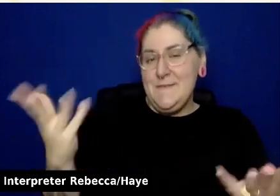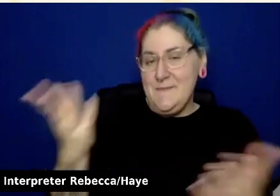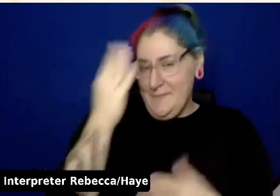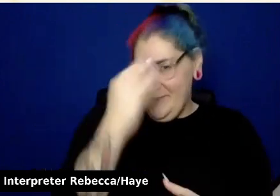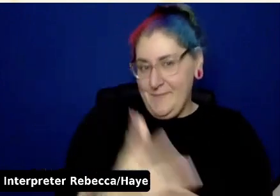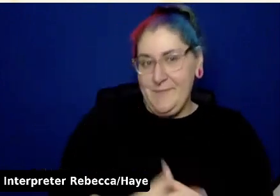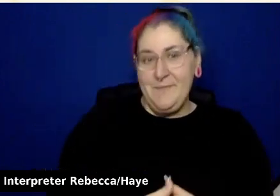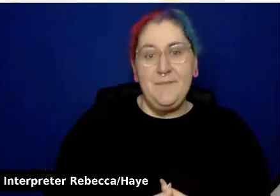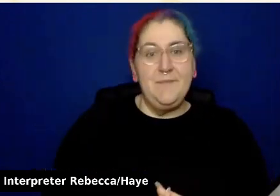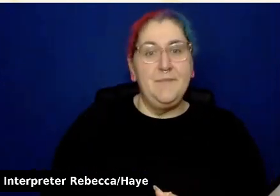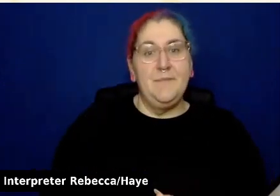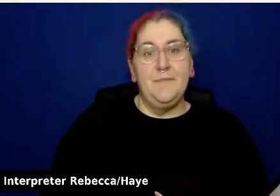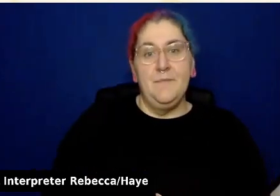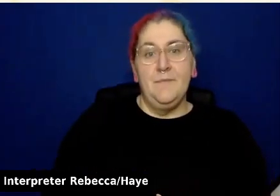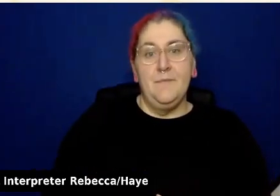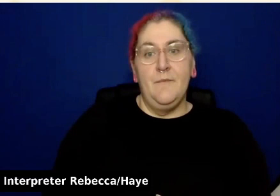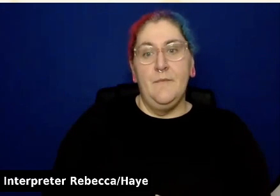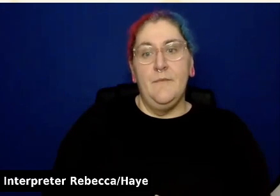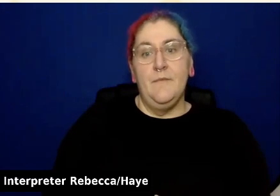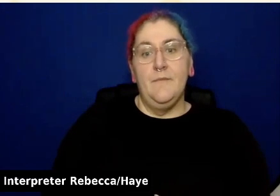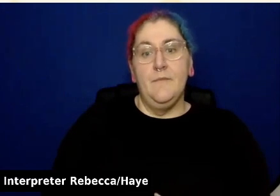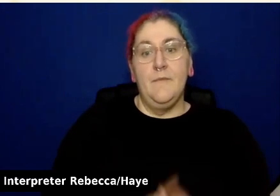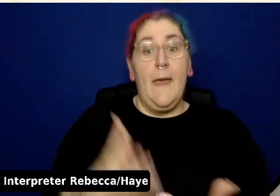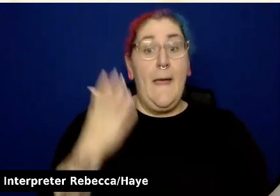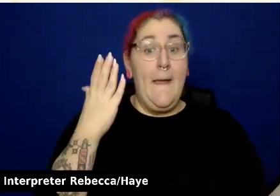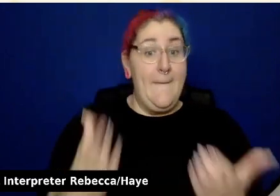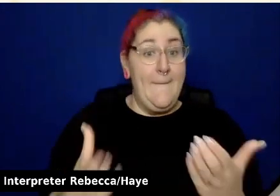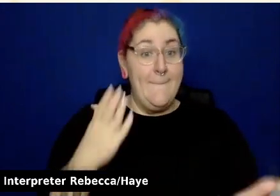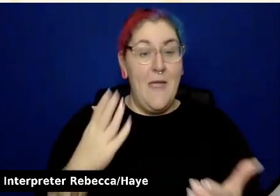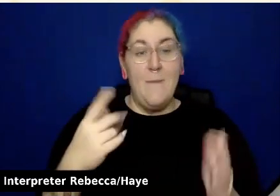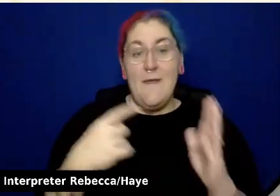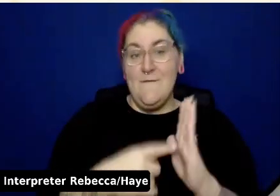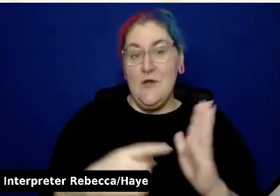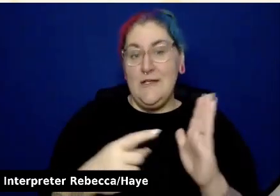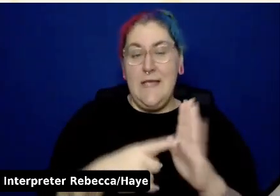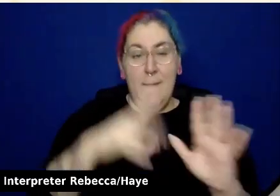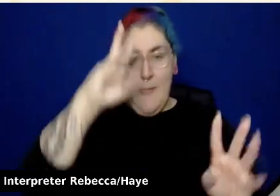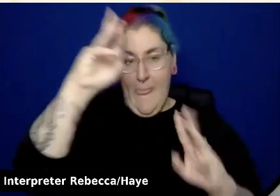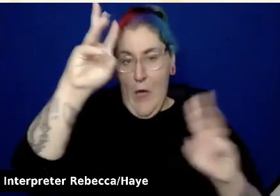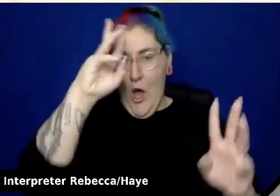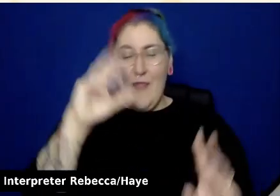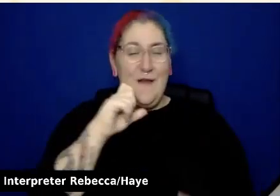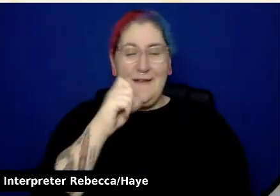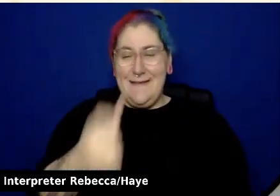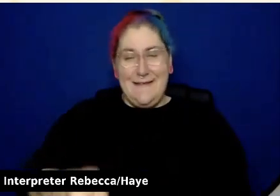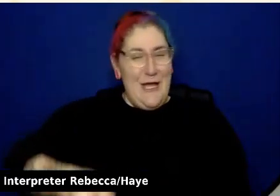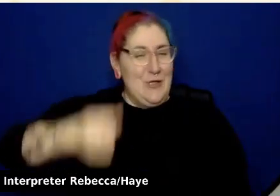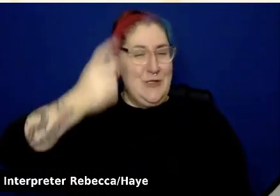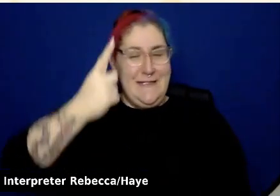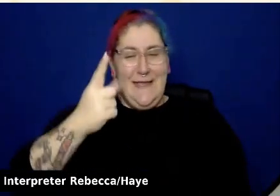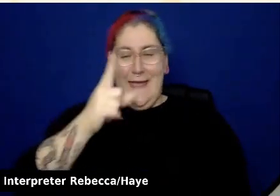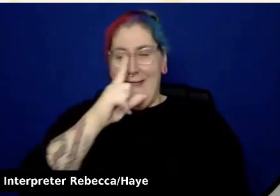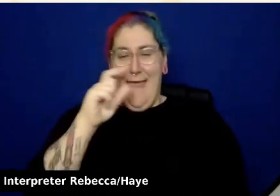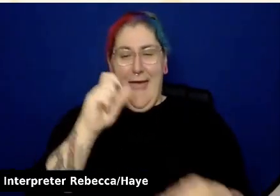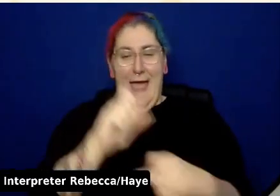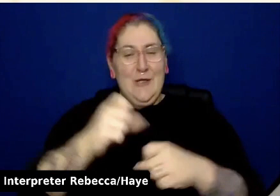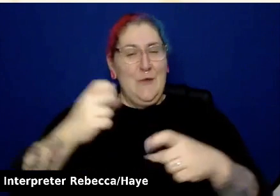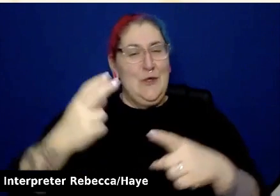Authors misunderstand some ARIA attributes. They fail to find the difference between selected, pressed and checked state.